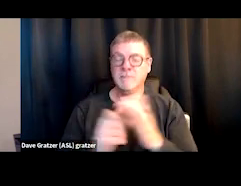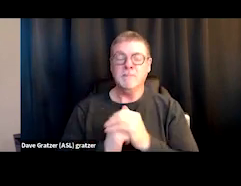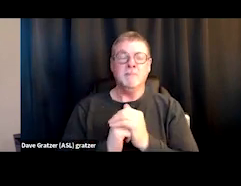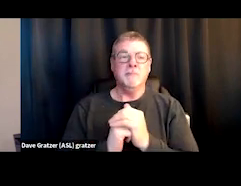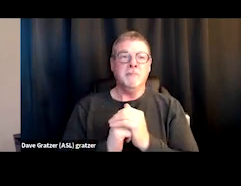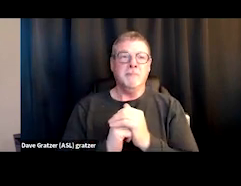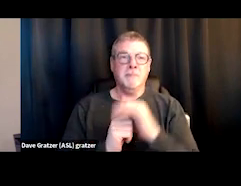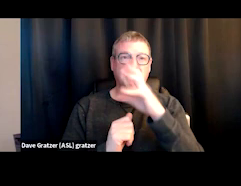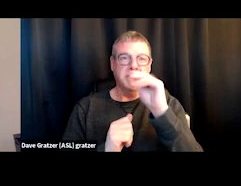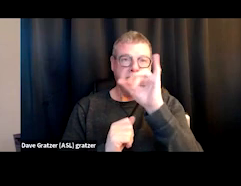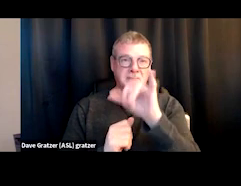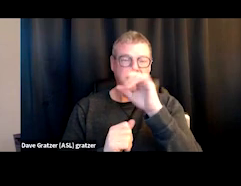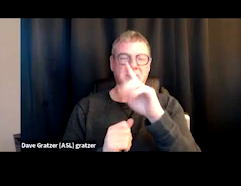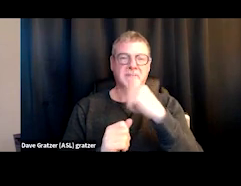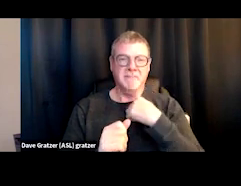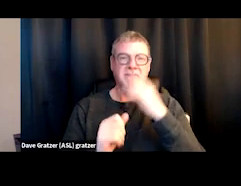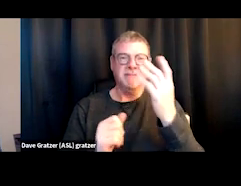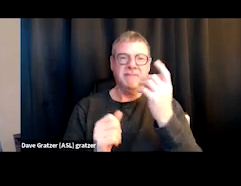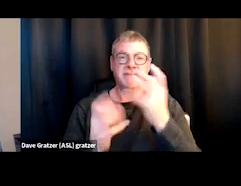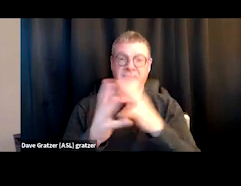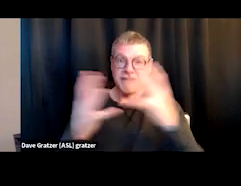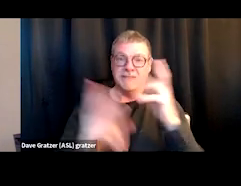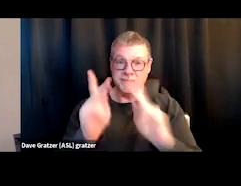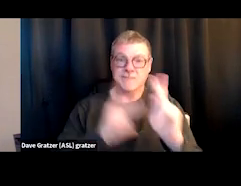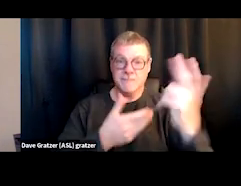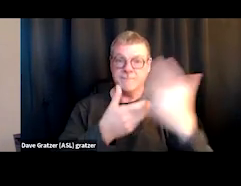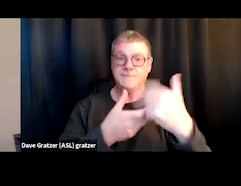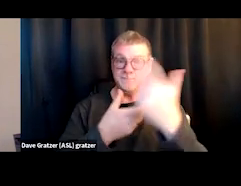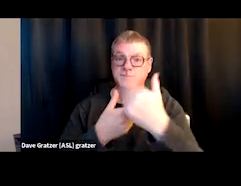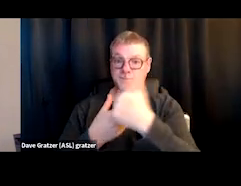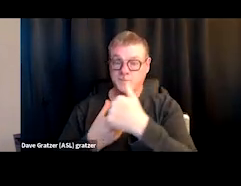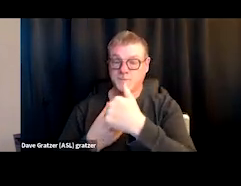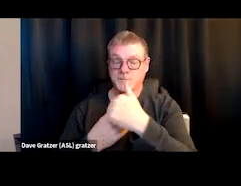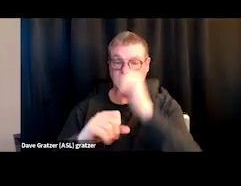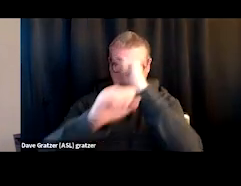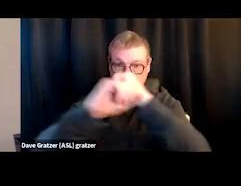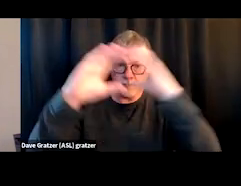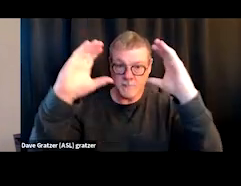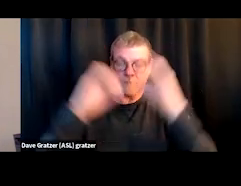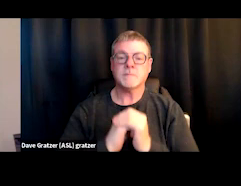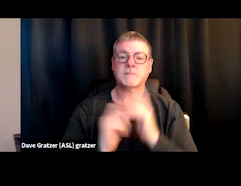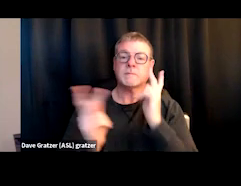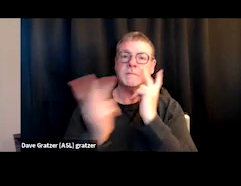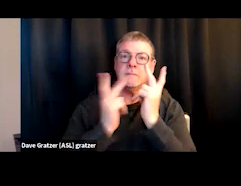that I had a lot of folks that were interested in that vision, saw the need for it,